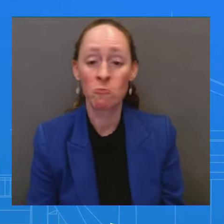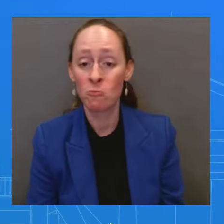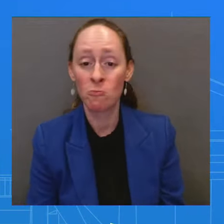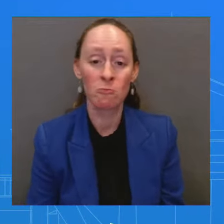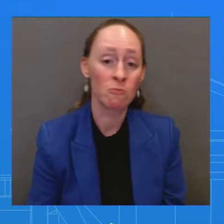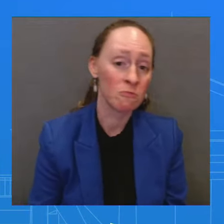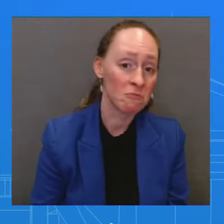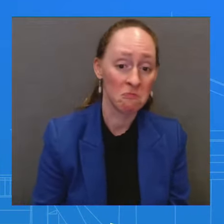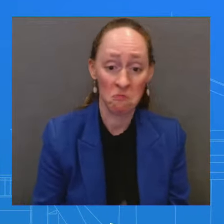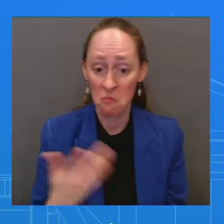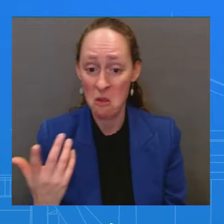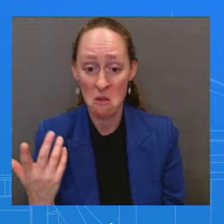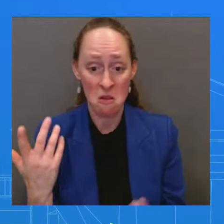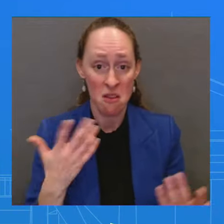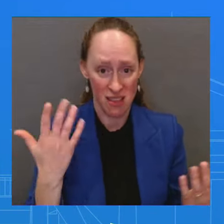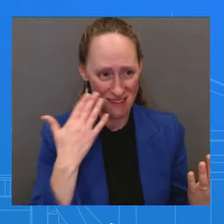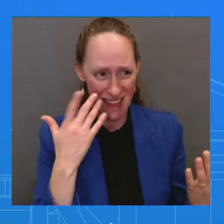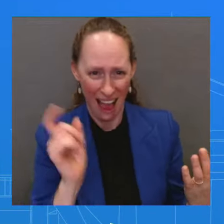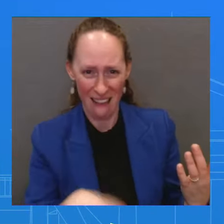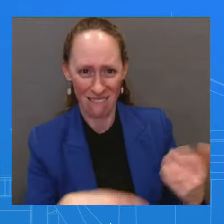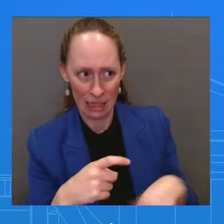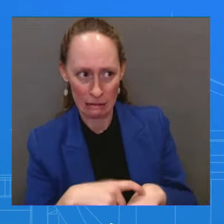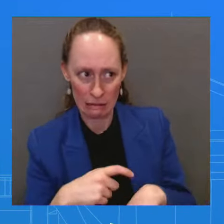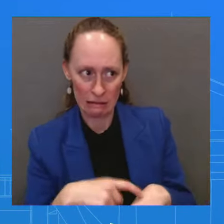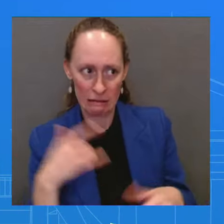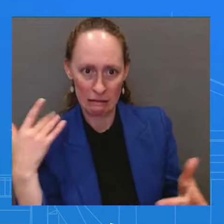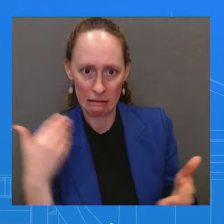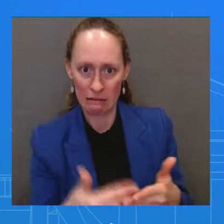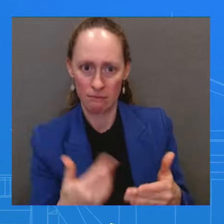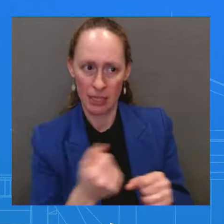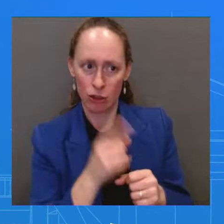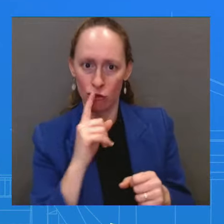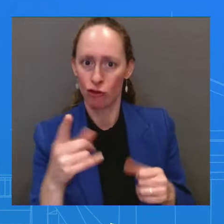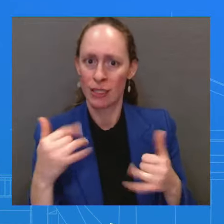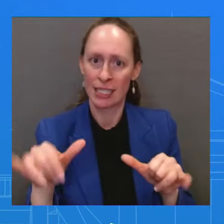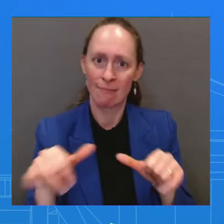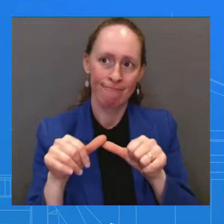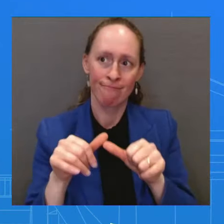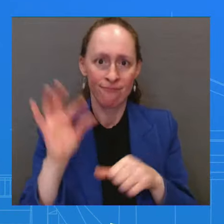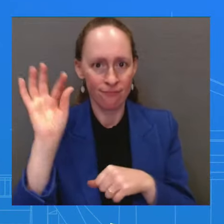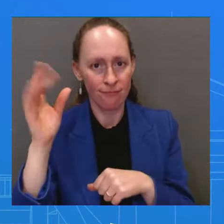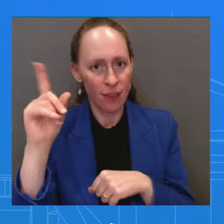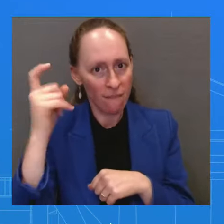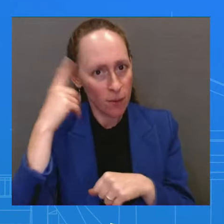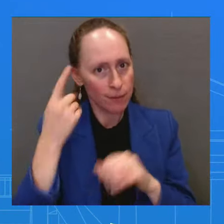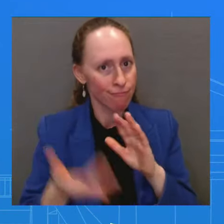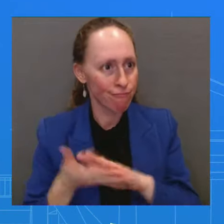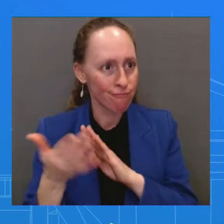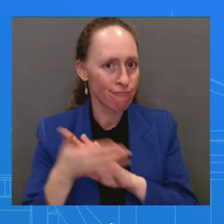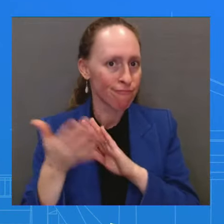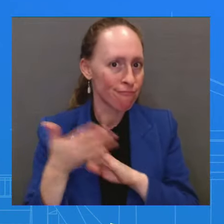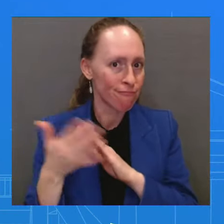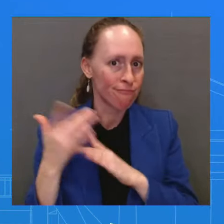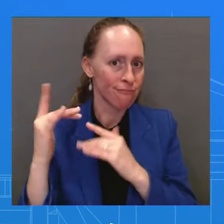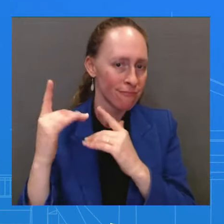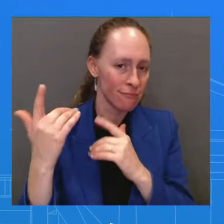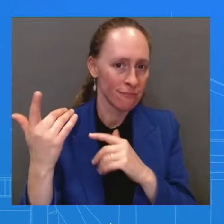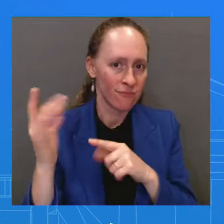Ms. Jean-Pierre: Not going to get into any private conversation. You're right. The President was very clear. He believes that they need to get back to work. The House needs to get back to work.